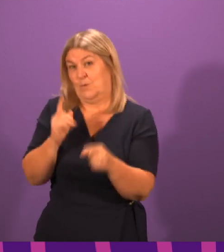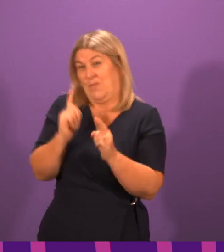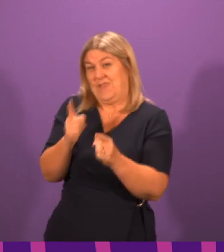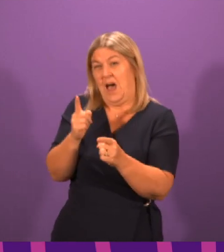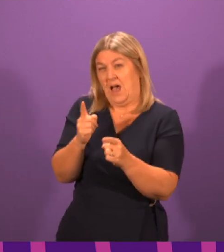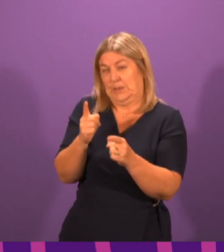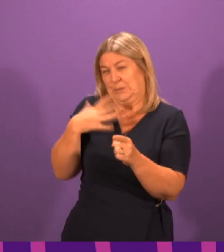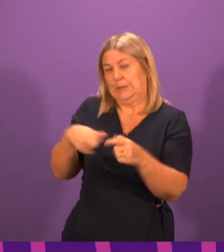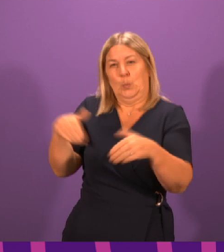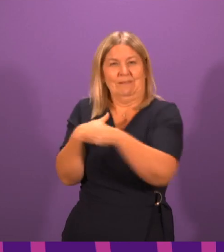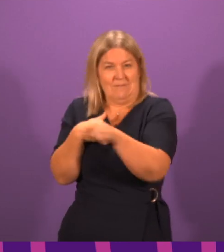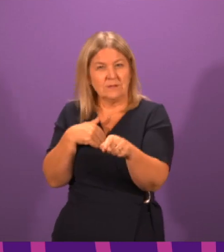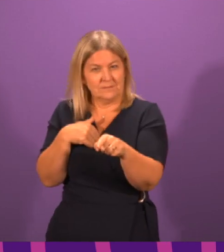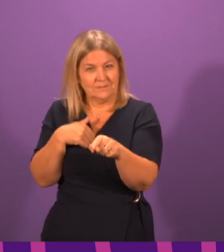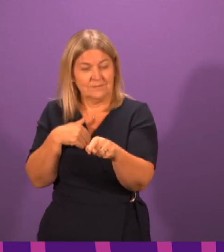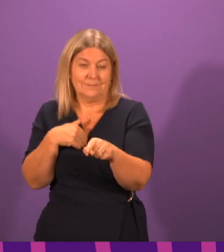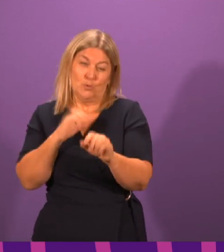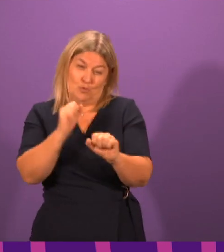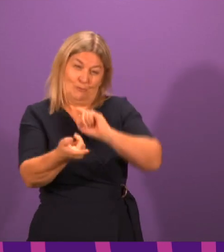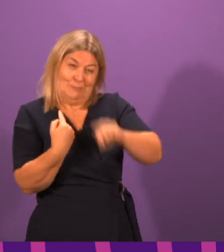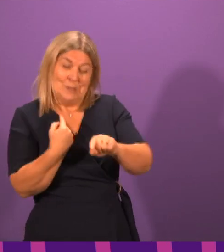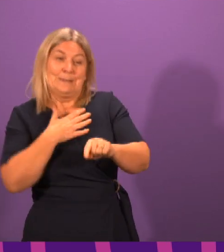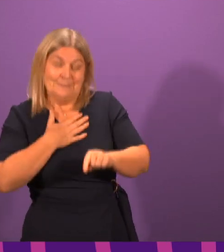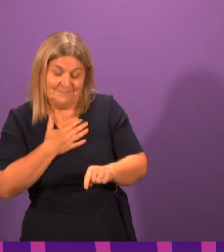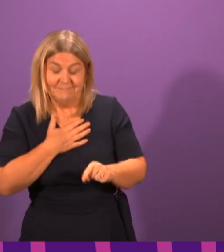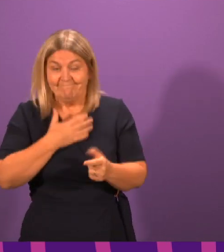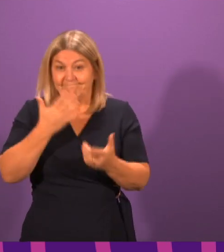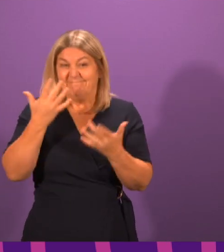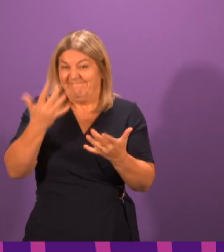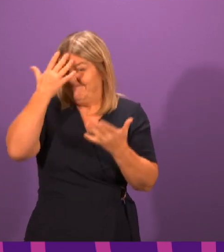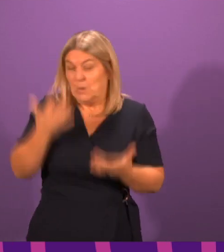The broad answer to Mr Cole-Hamilton’s question is that we will not know until